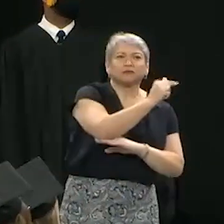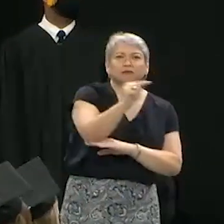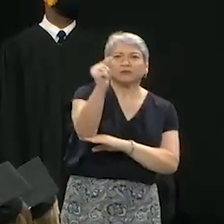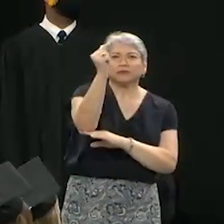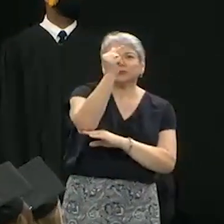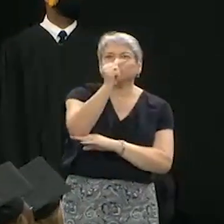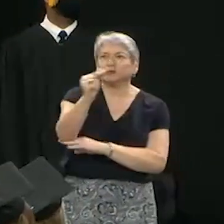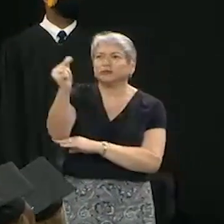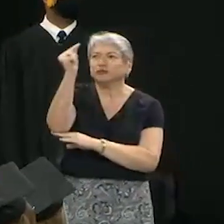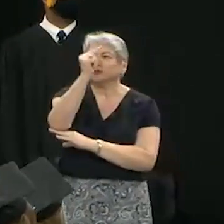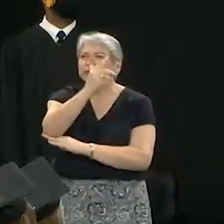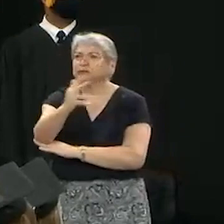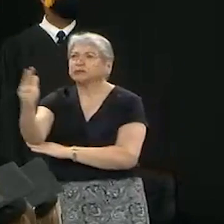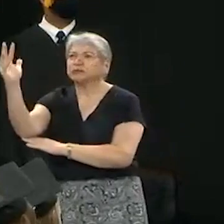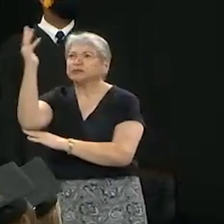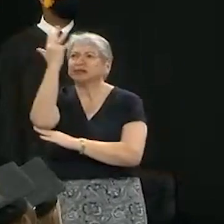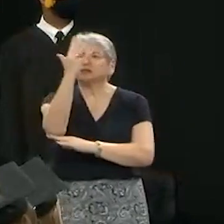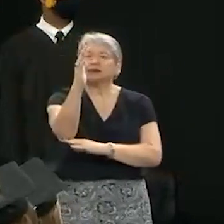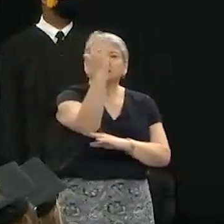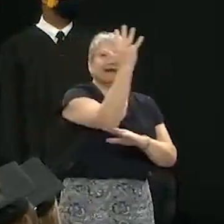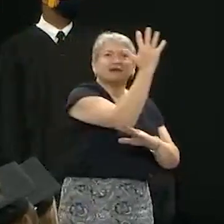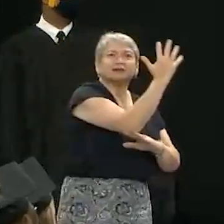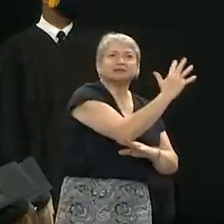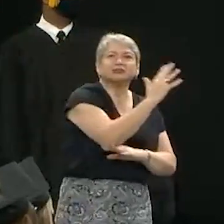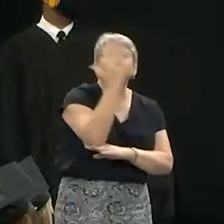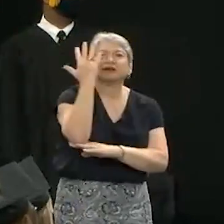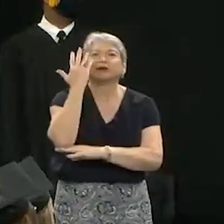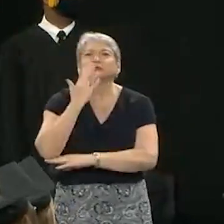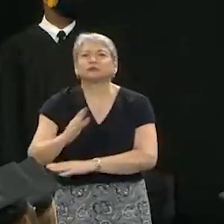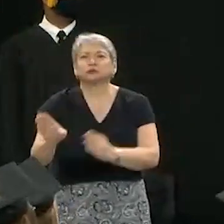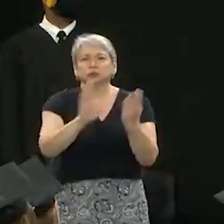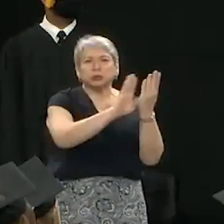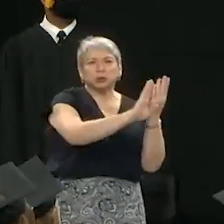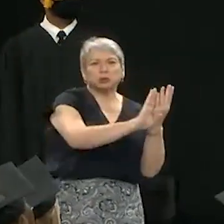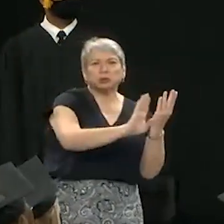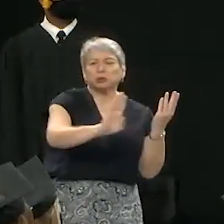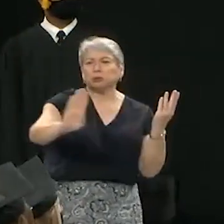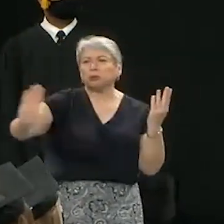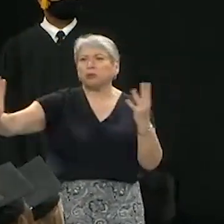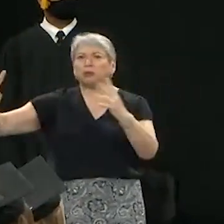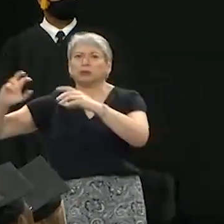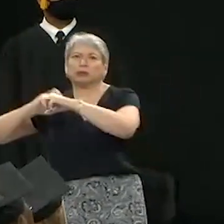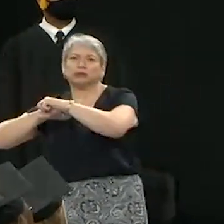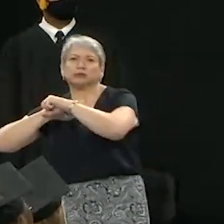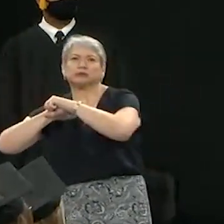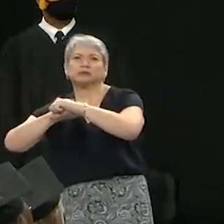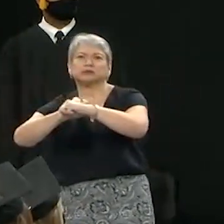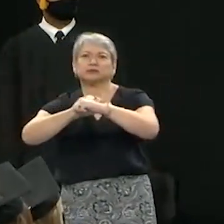Verdant trees and shelt’ring walls,